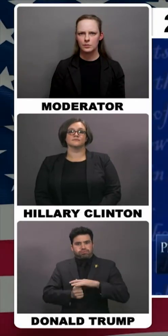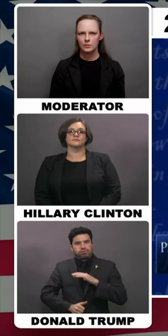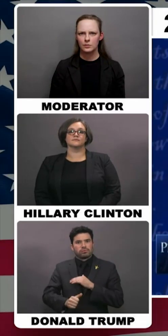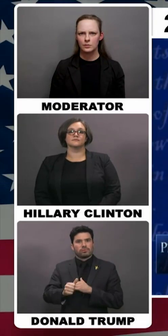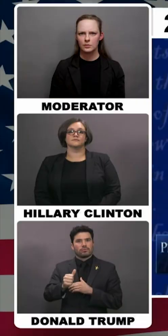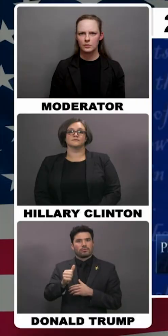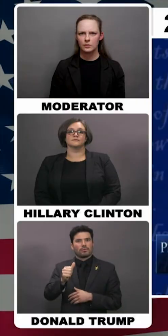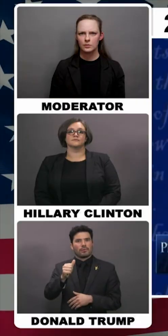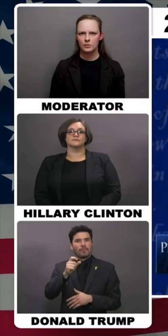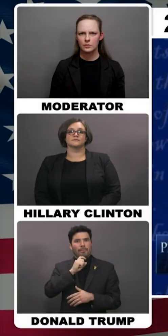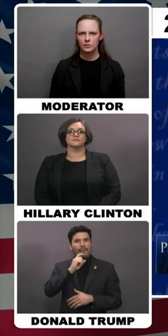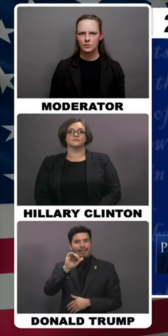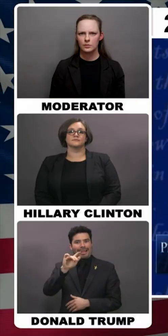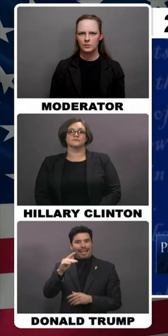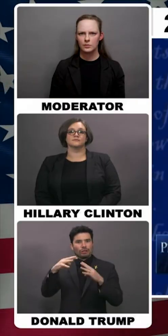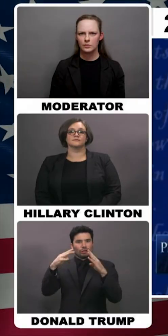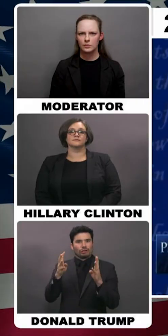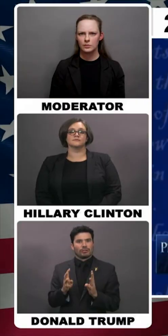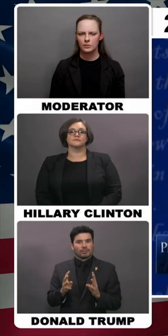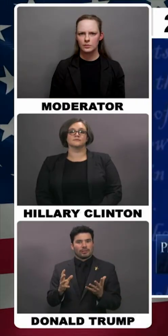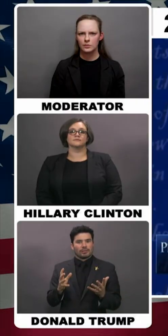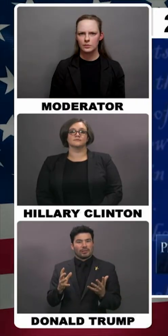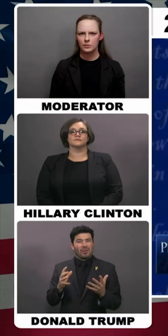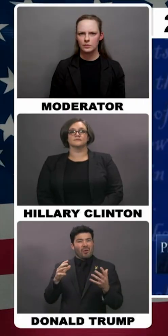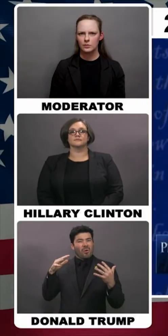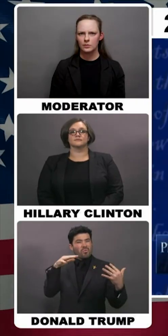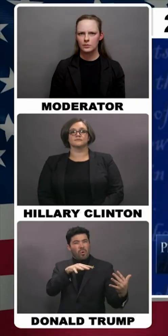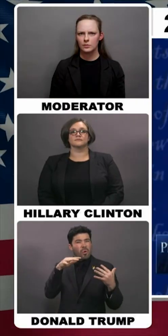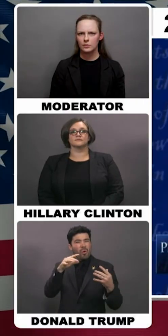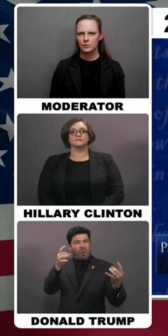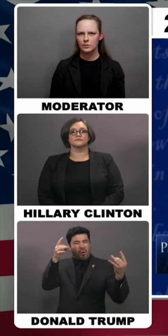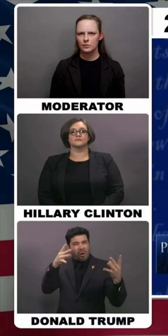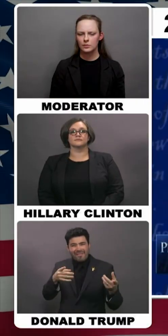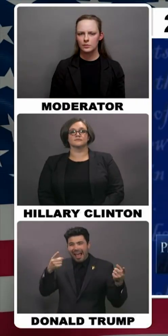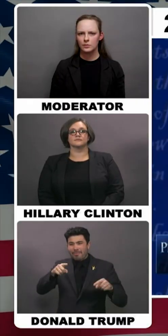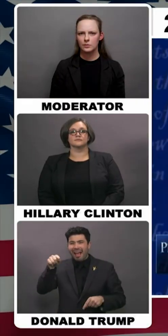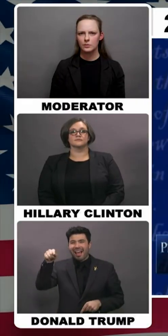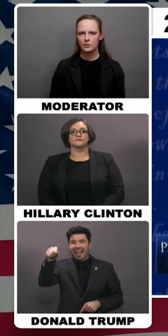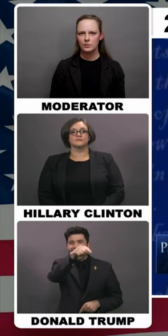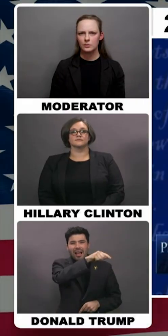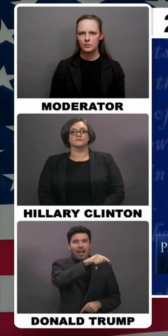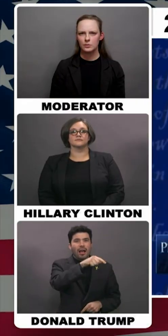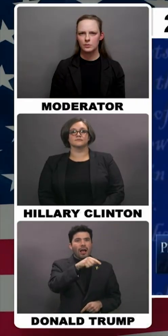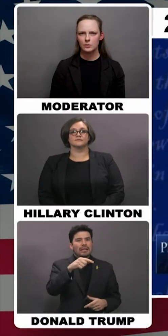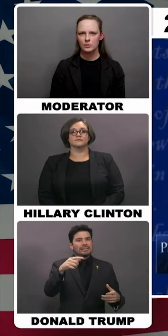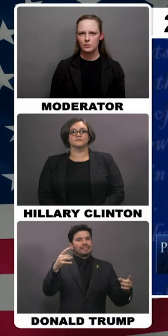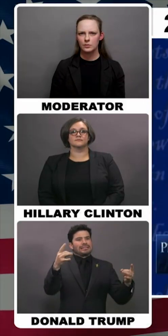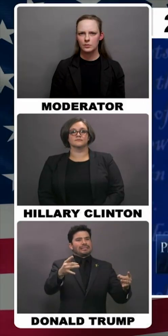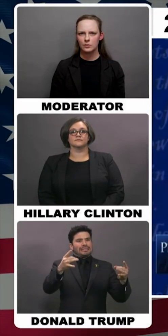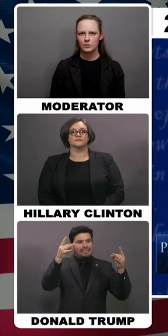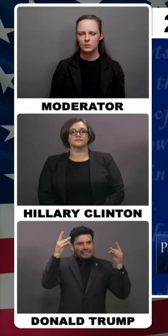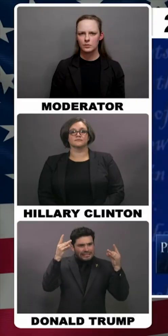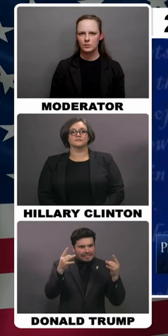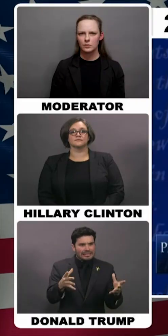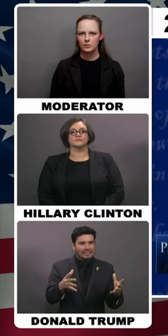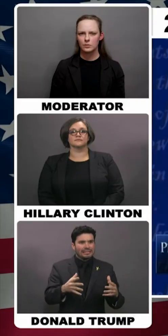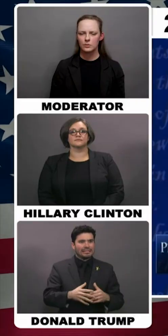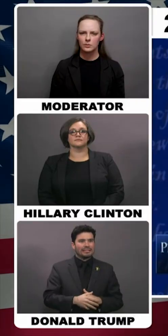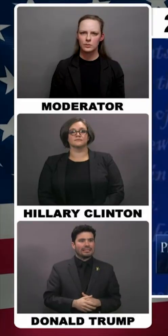wars and, and horrible, horrible sites all over where you have so many bad things happening. This is like medieval times. We haven't seen anything like this.